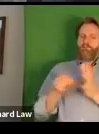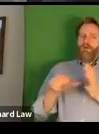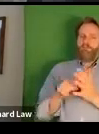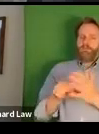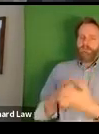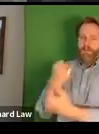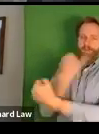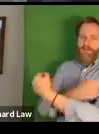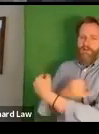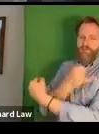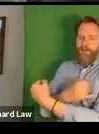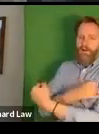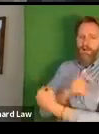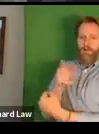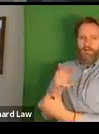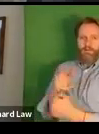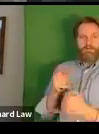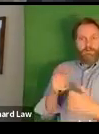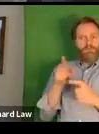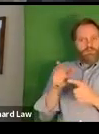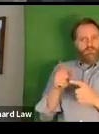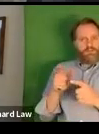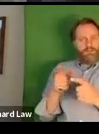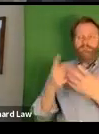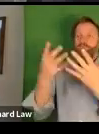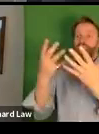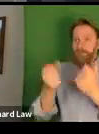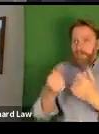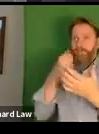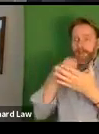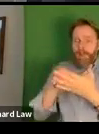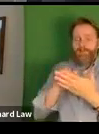government she has had several letters from various organizations about the dangers